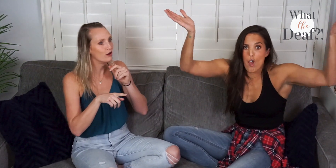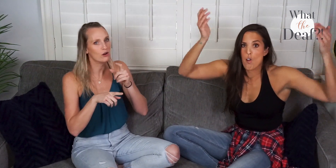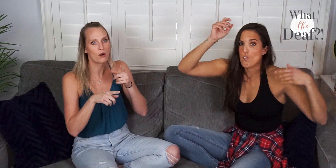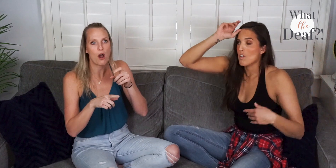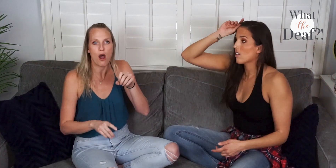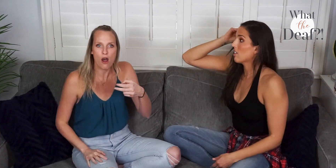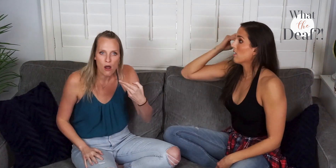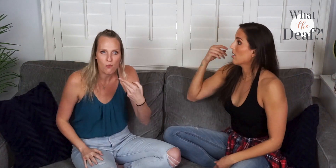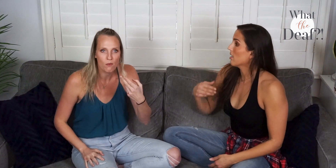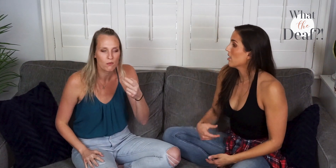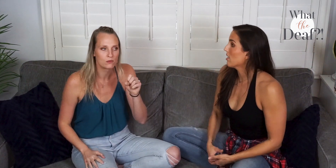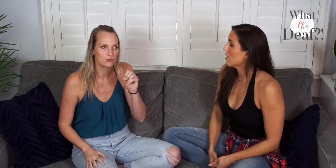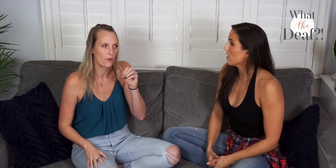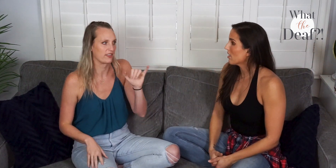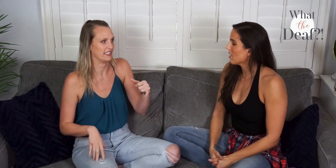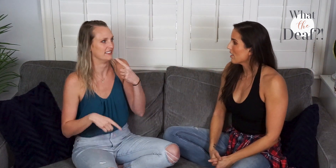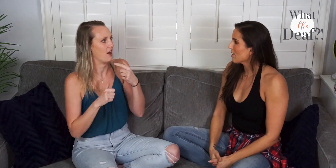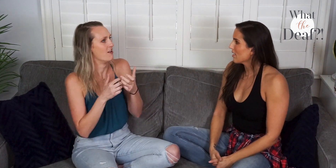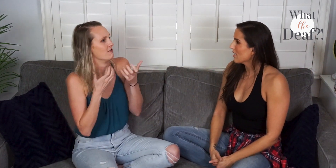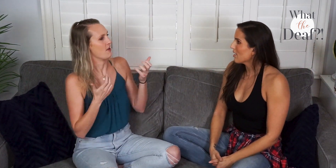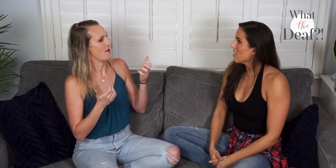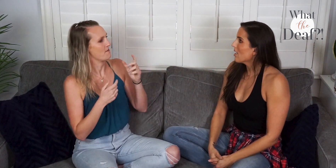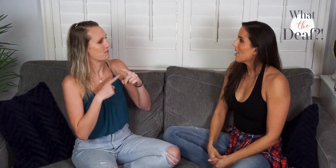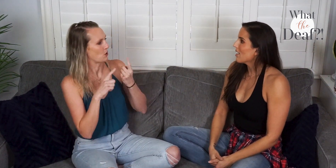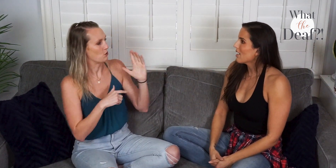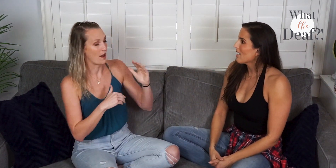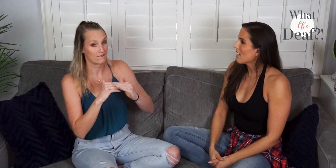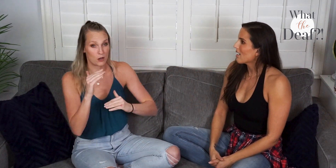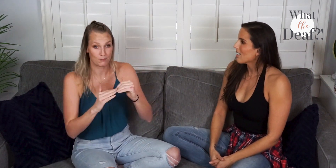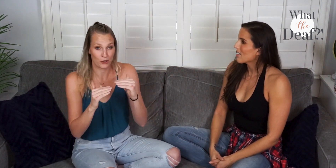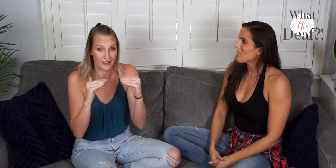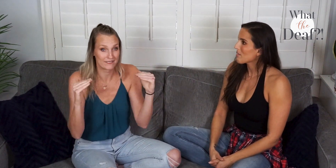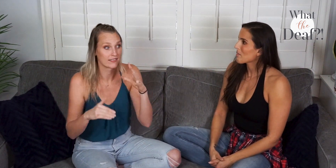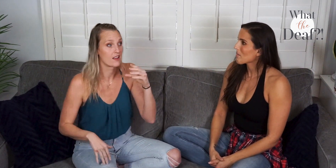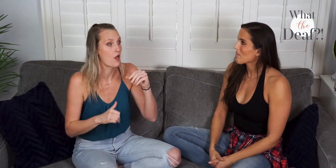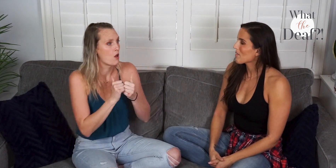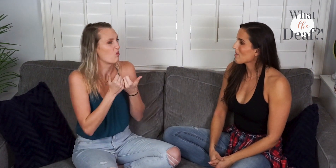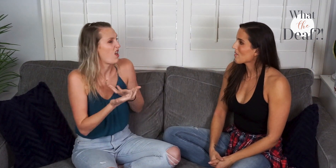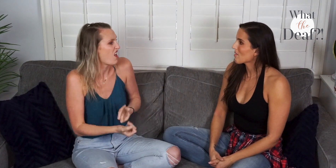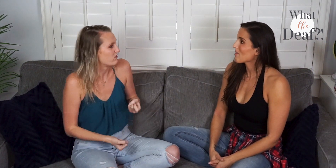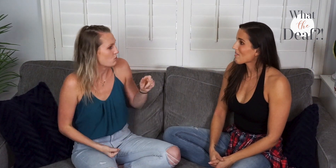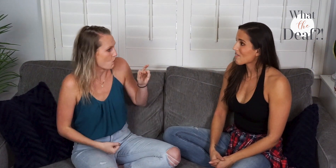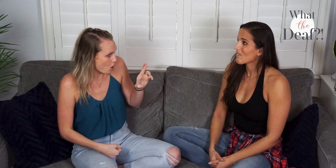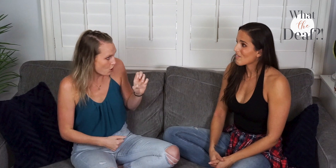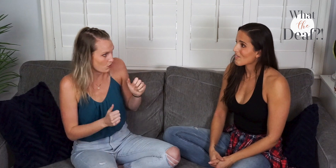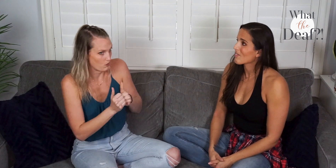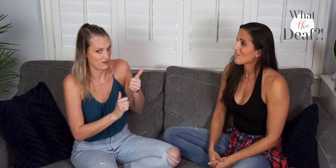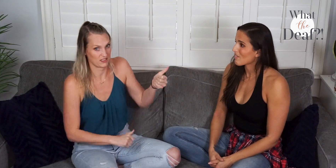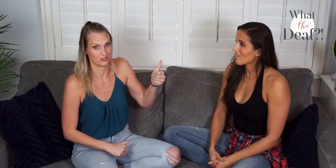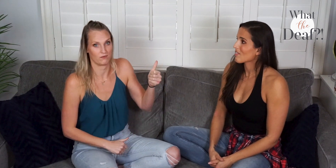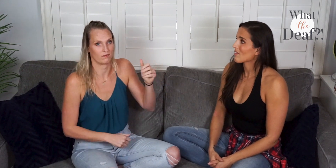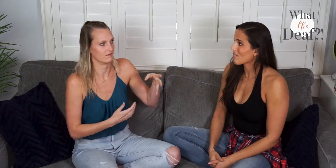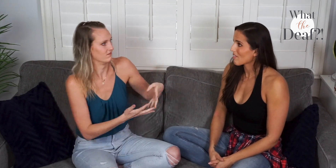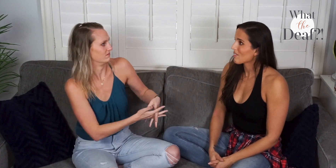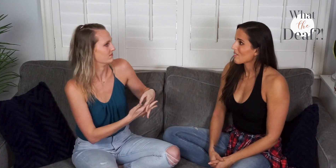Like, oh, okay. So that says a lot about your comfortability level with him and how confident you are with yourself.